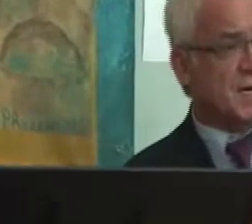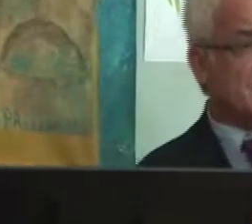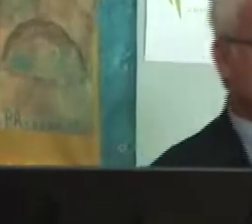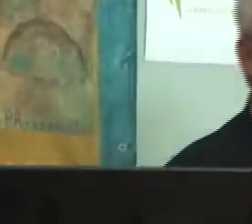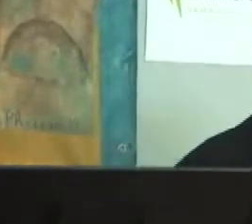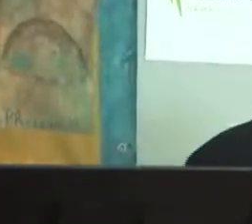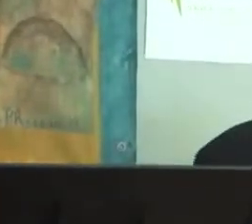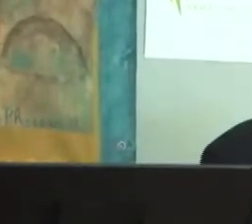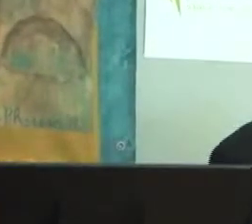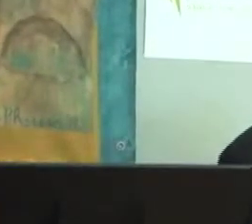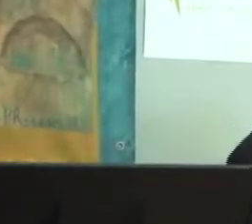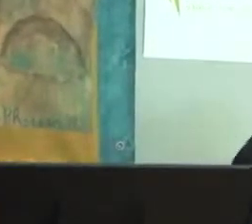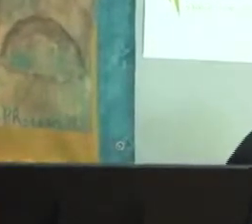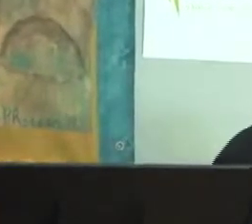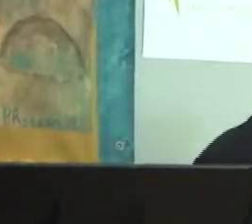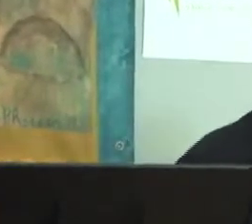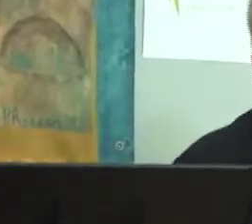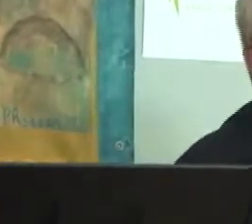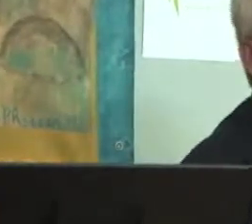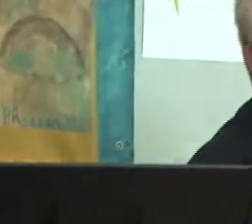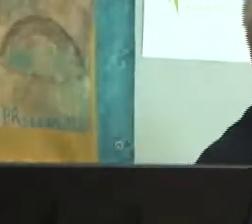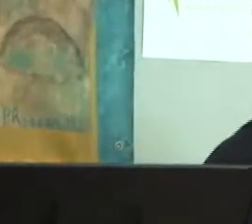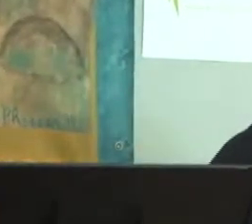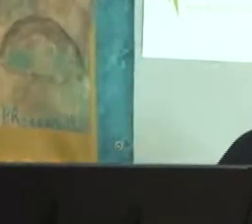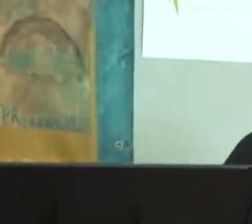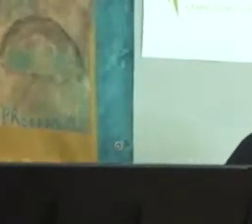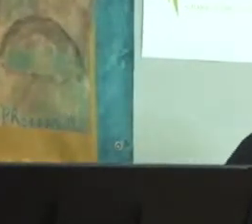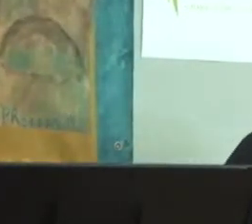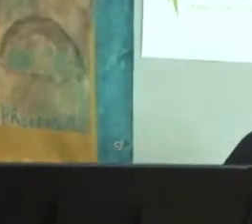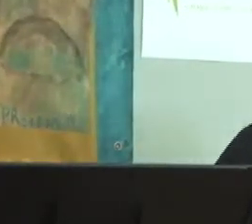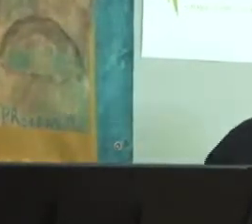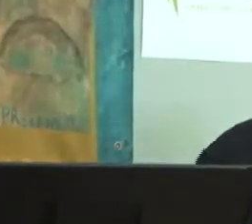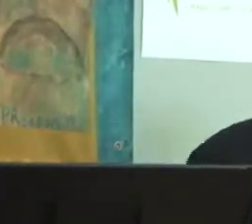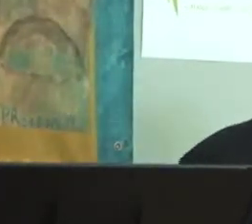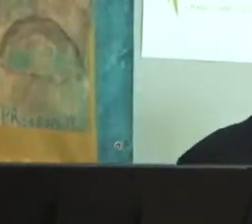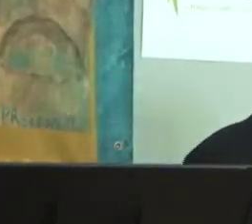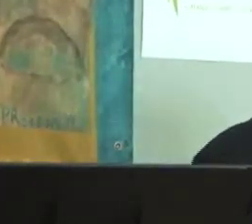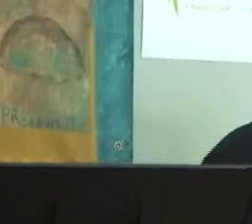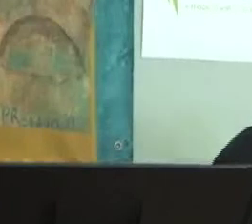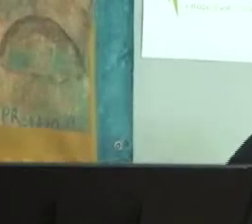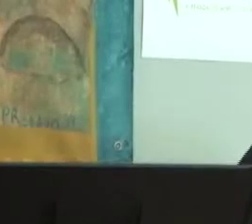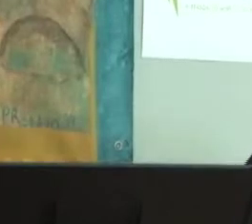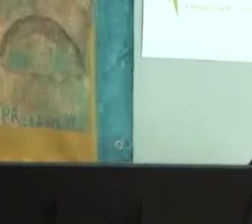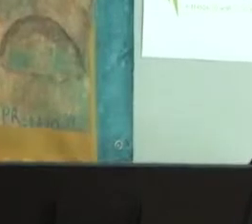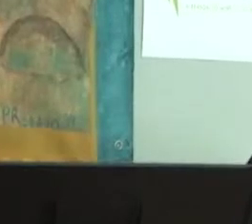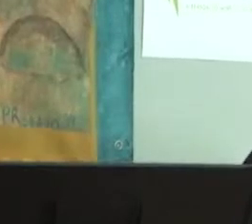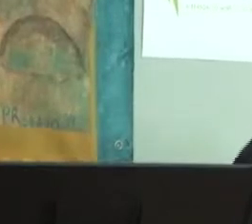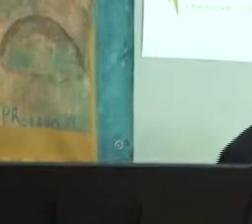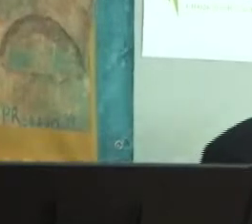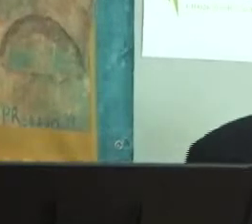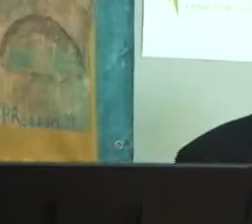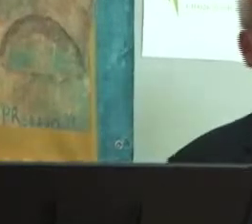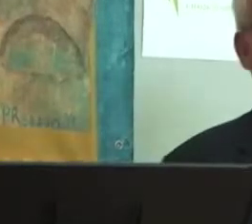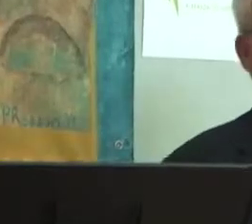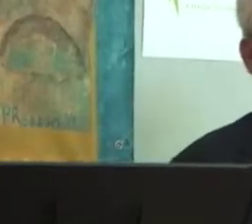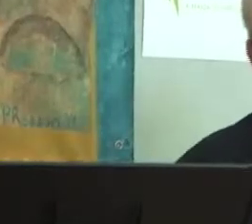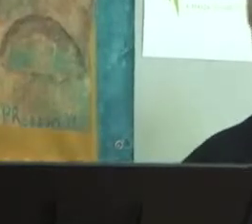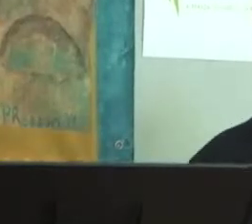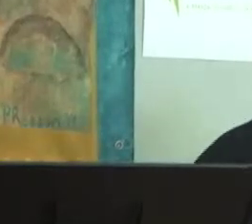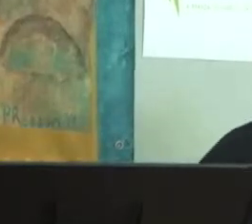you know, "I'm allergic to pollen in trees. So, therefore, cut the trees." You know, well, okay, that might solve that problem.